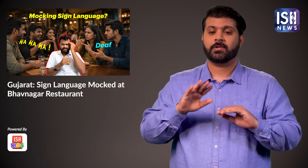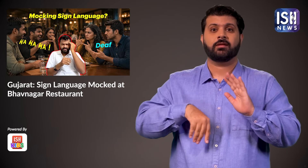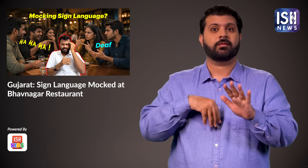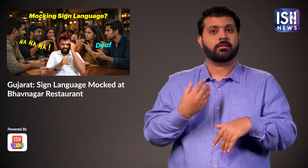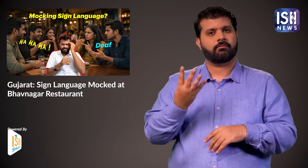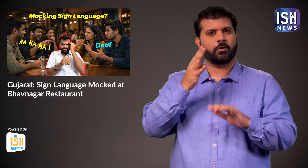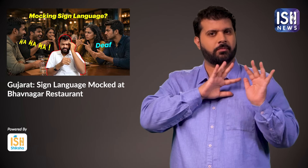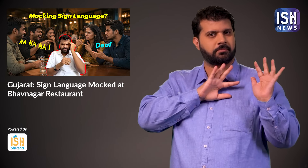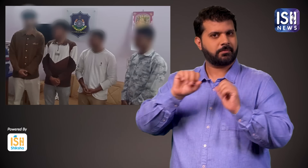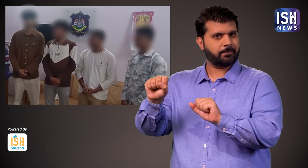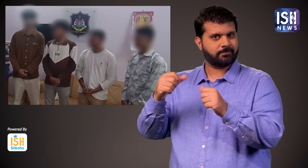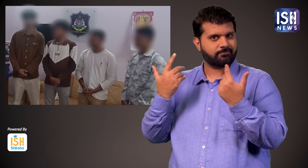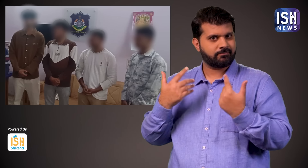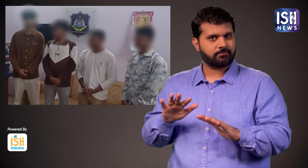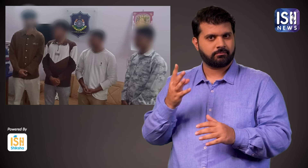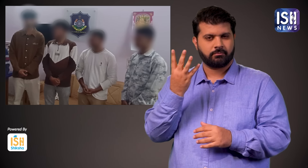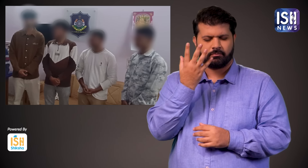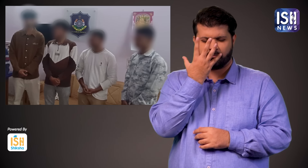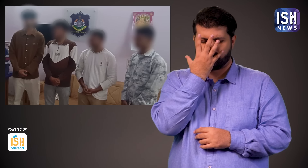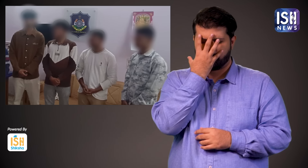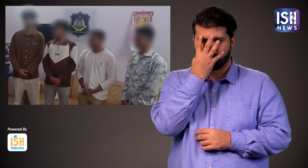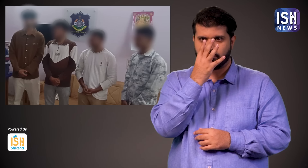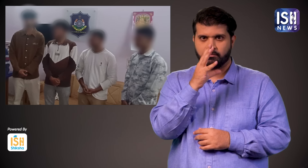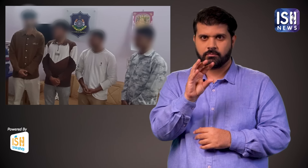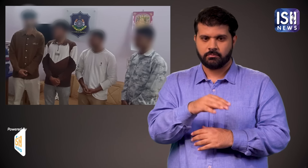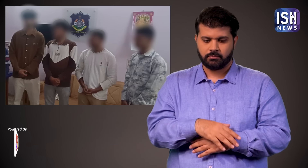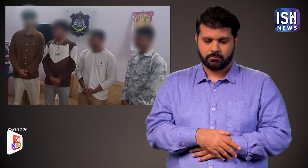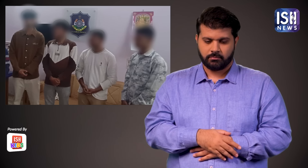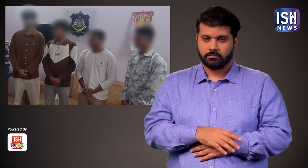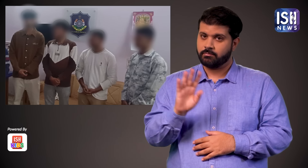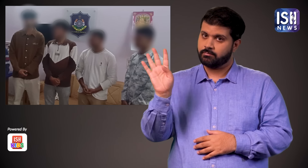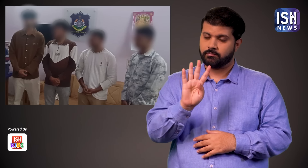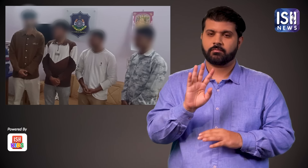Then all four were arrested and they looked ashamed.